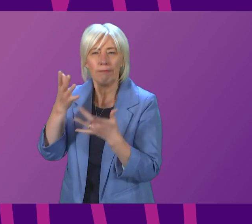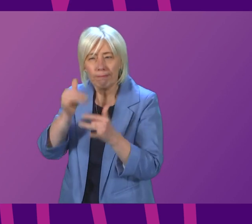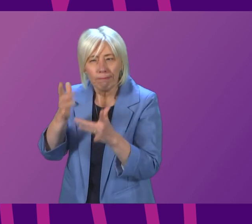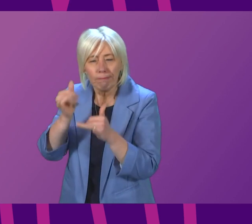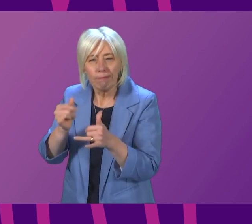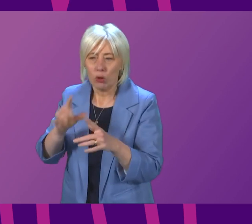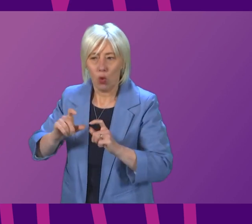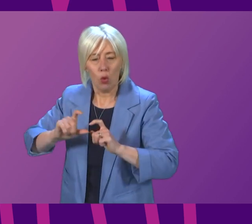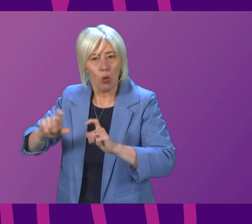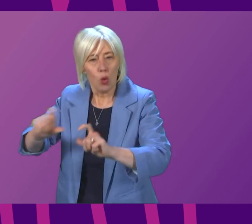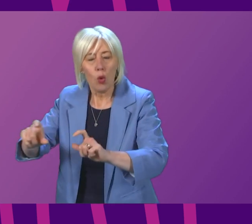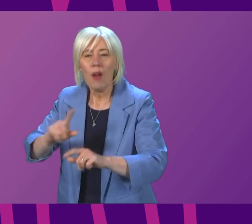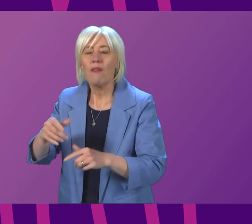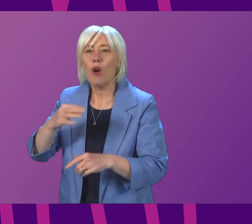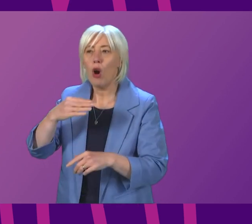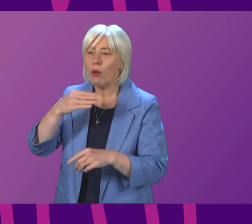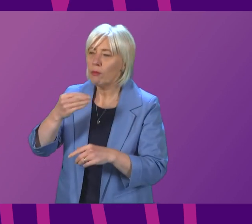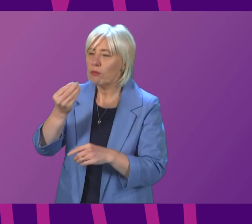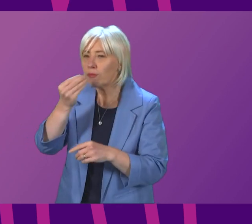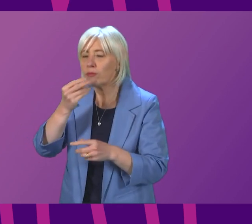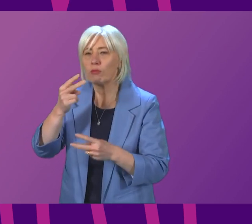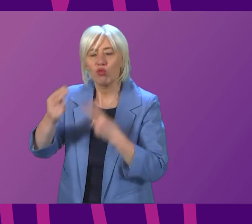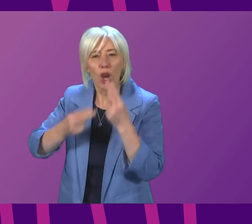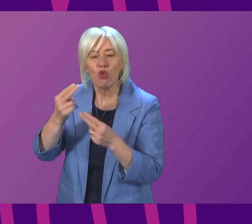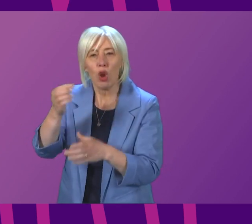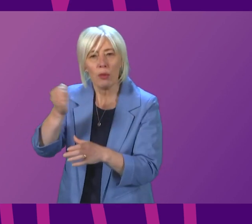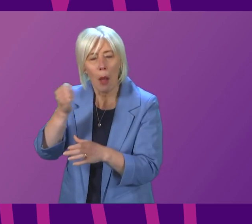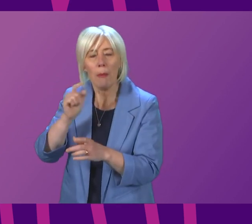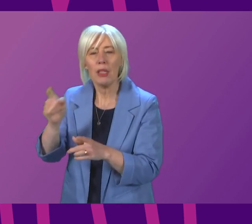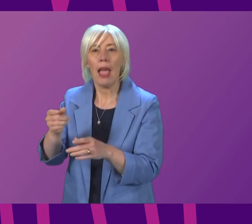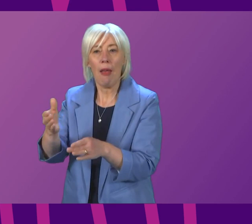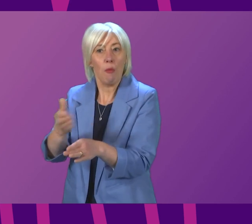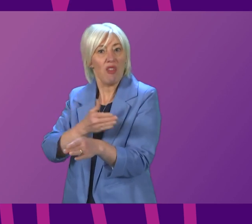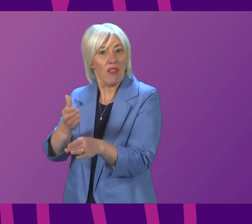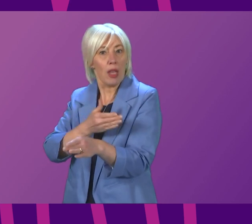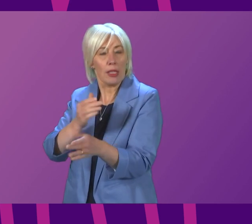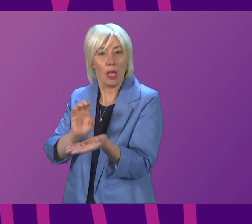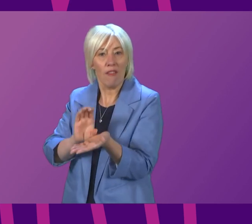For the hospitality strand, for example, businesses that previously got support have been contacted,